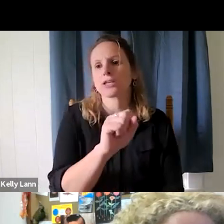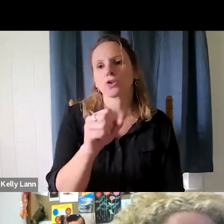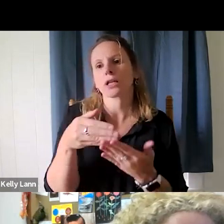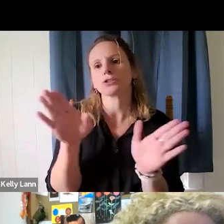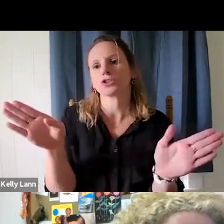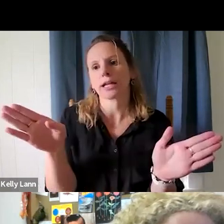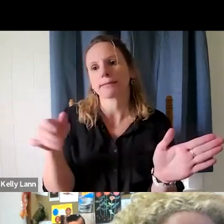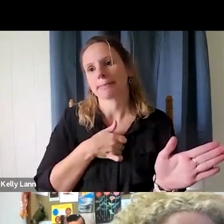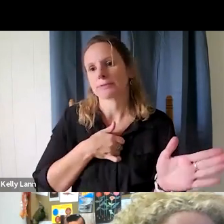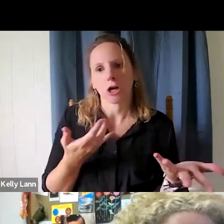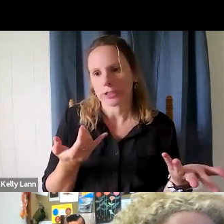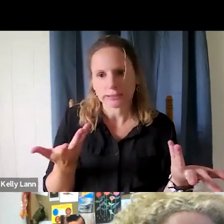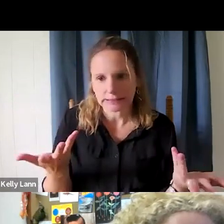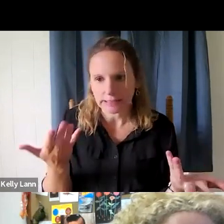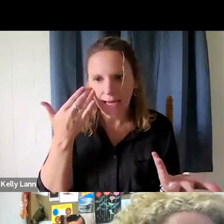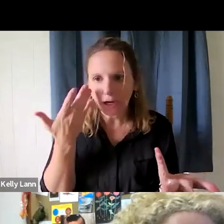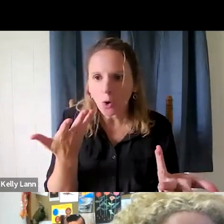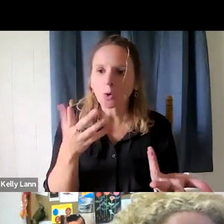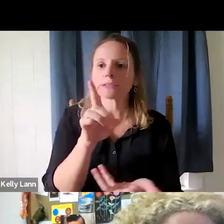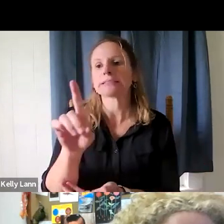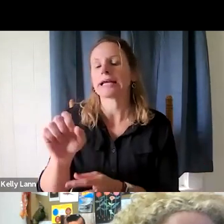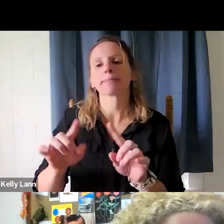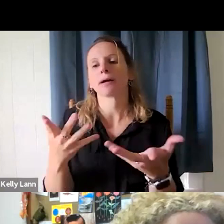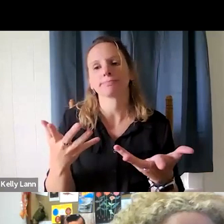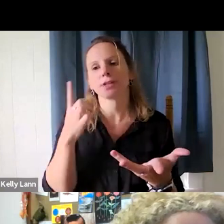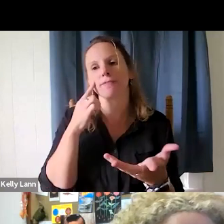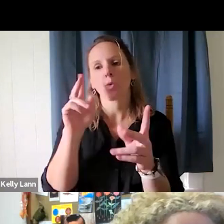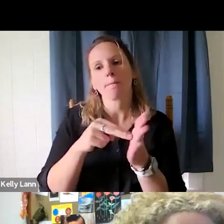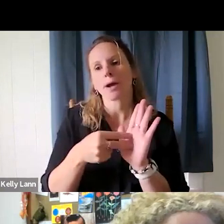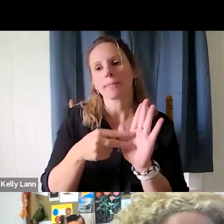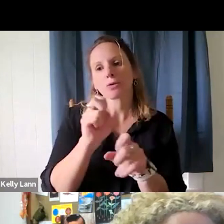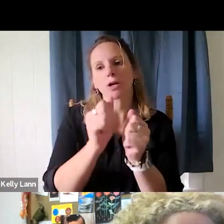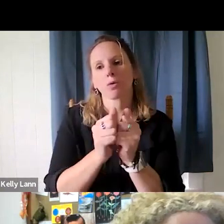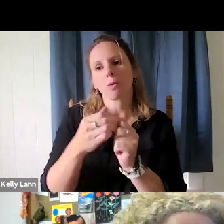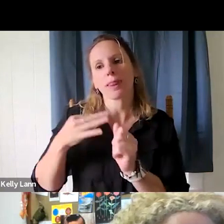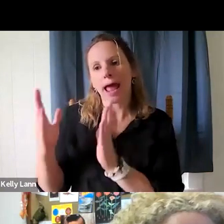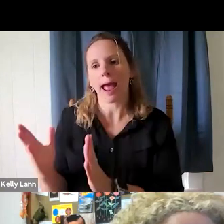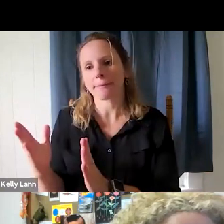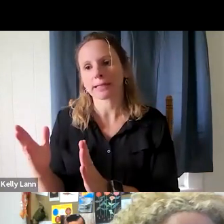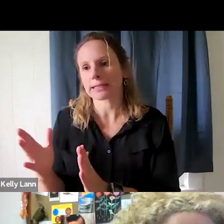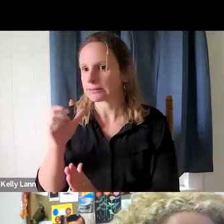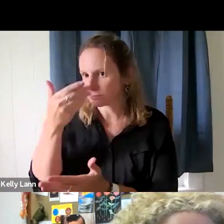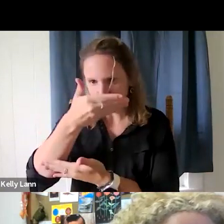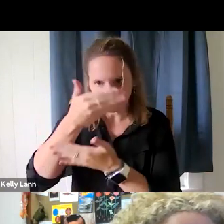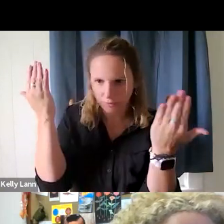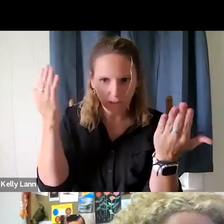I'm sorry. I know it's DDS, but for the purpose of working with an applicant that isn't familiar with the system,